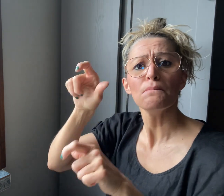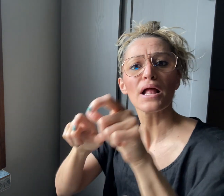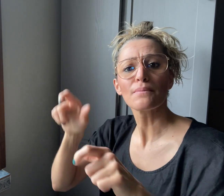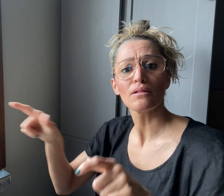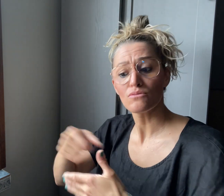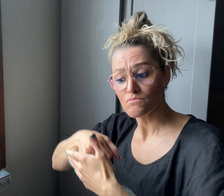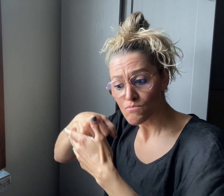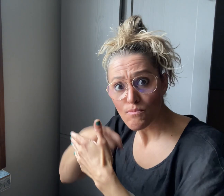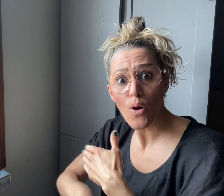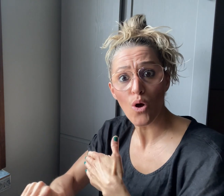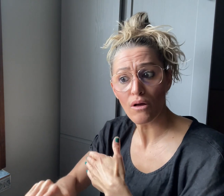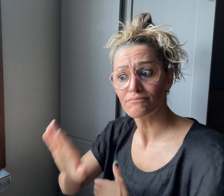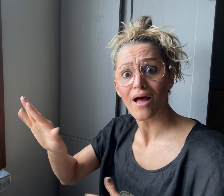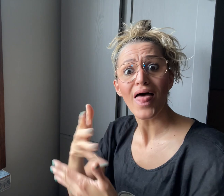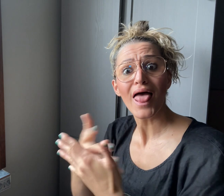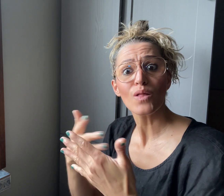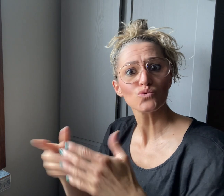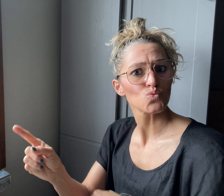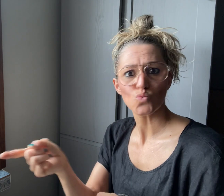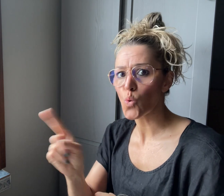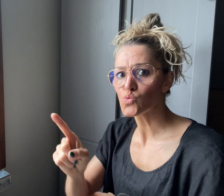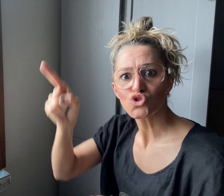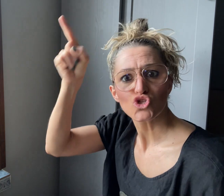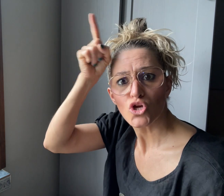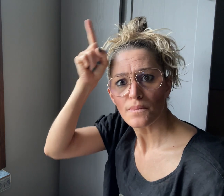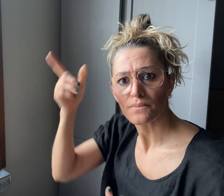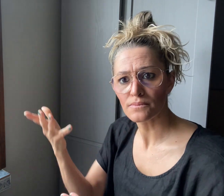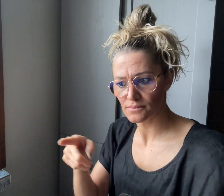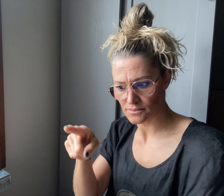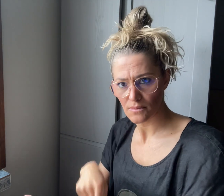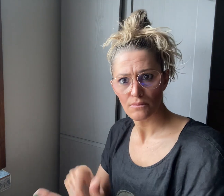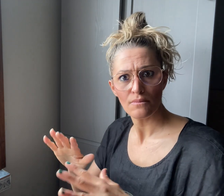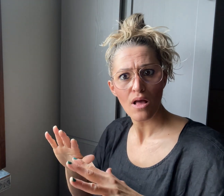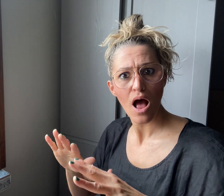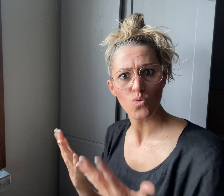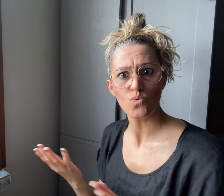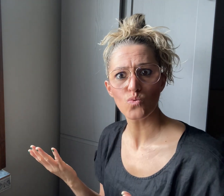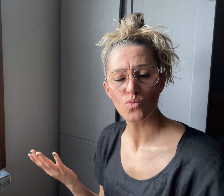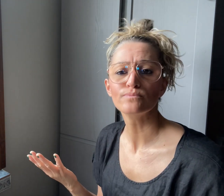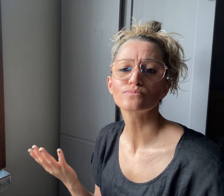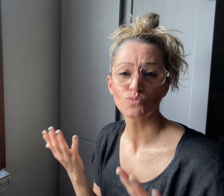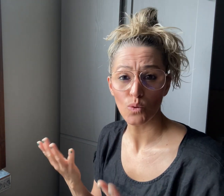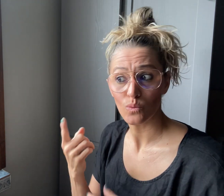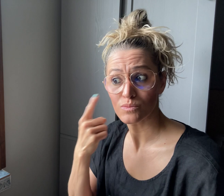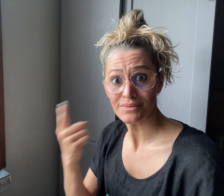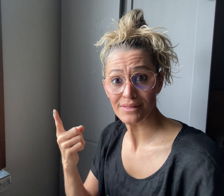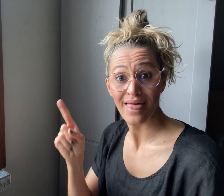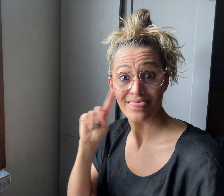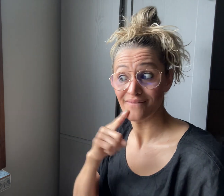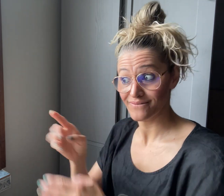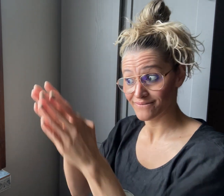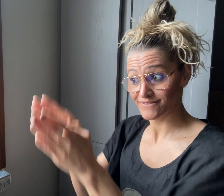for people whose native language isn’t German.